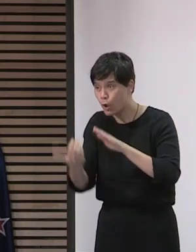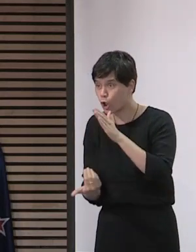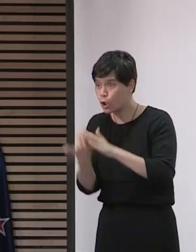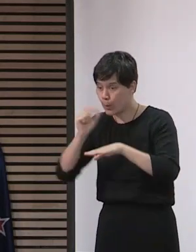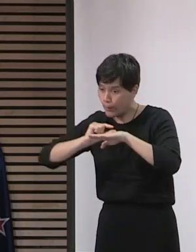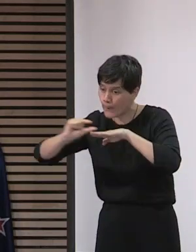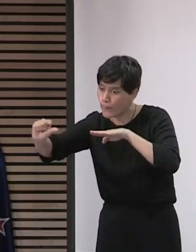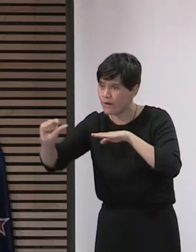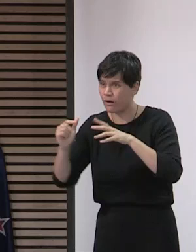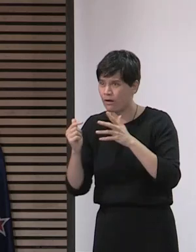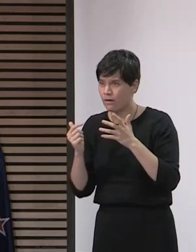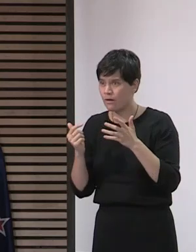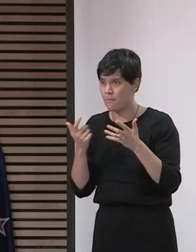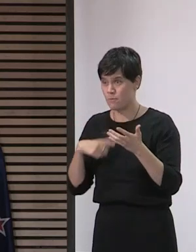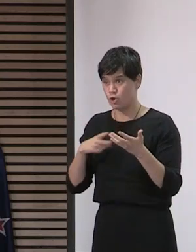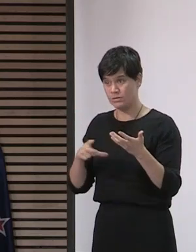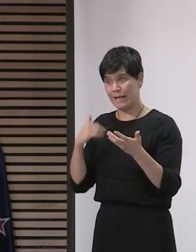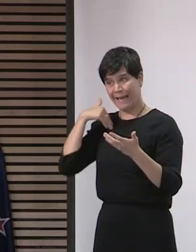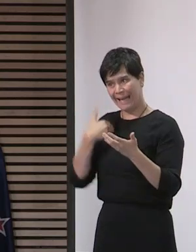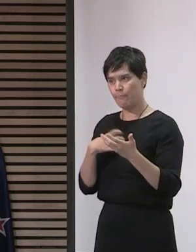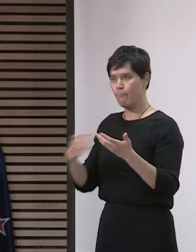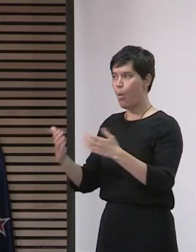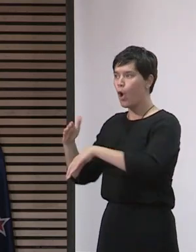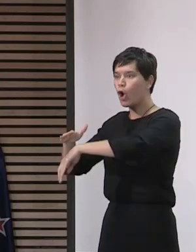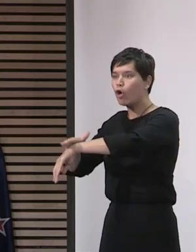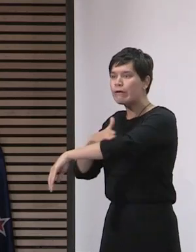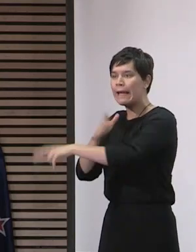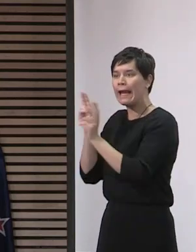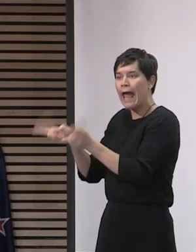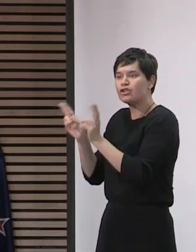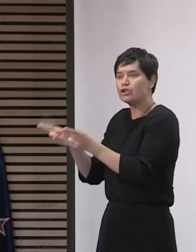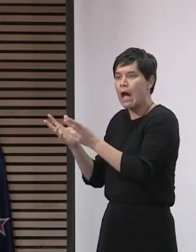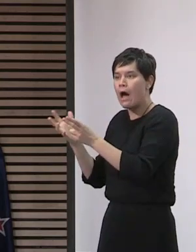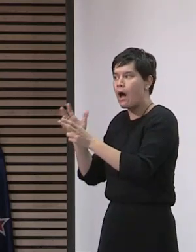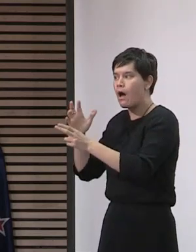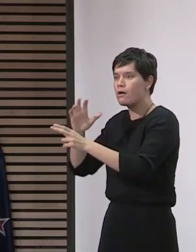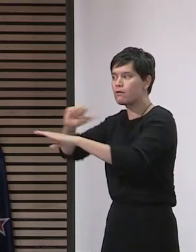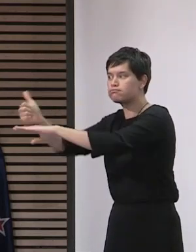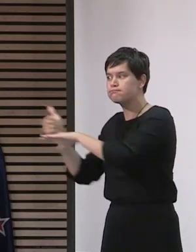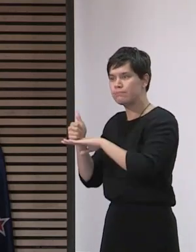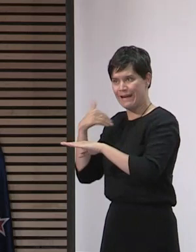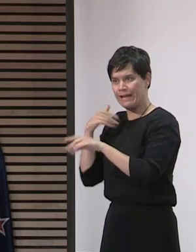to be grey infrastructure, I guess - roads, asphalt - 'cause there is some concern